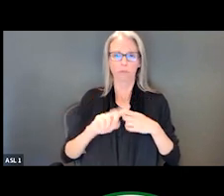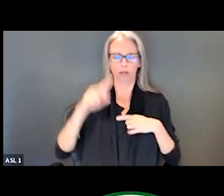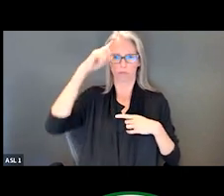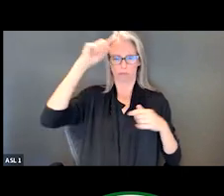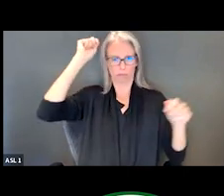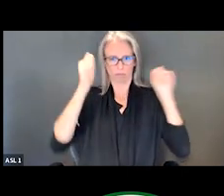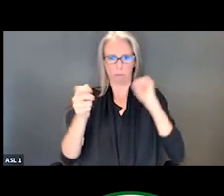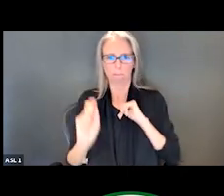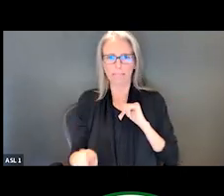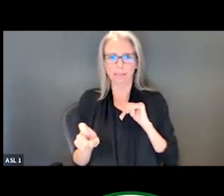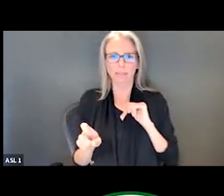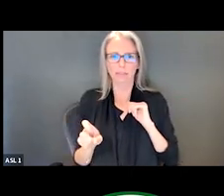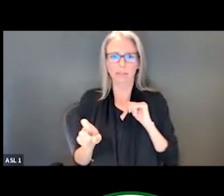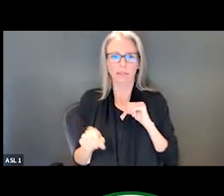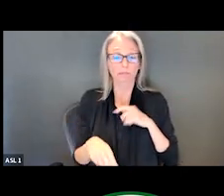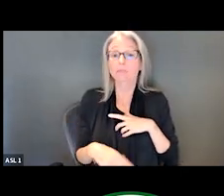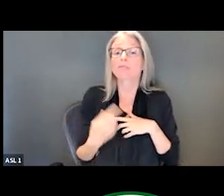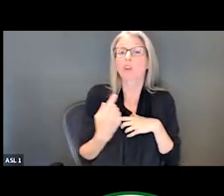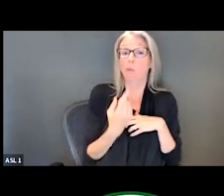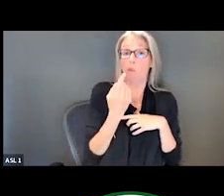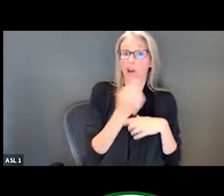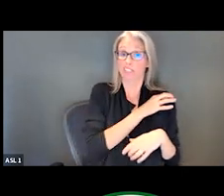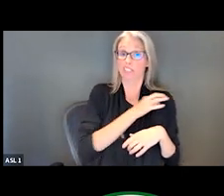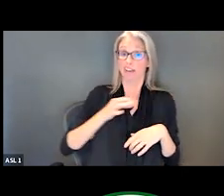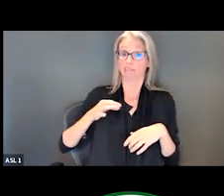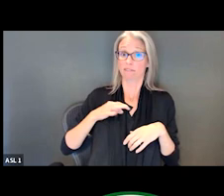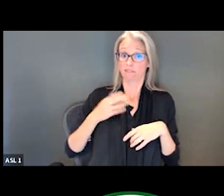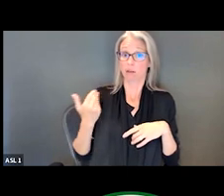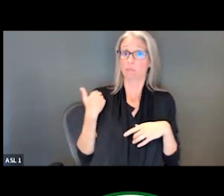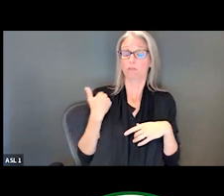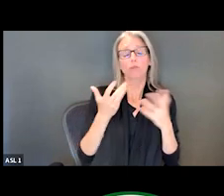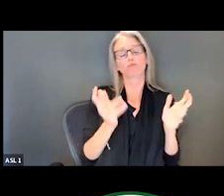for the first time in his life, he was on an equal hiring ground through a video interview